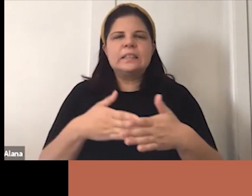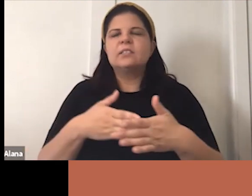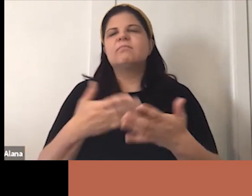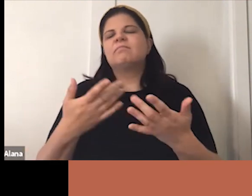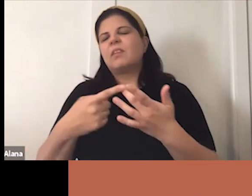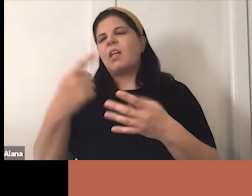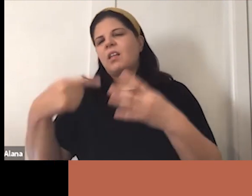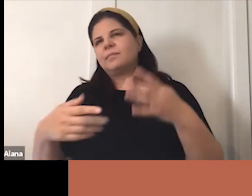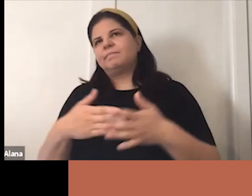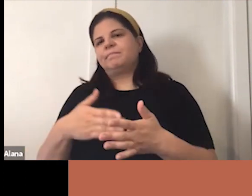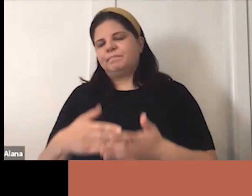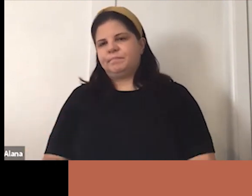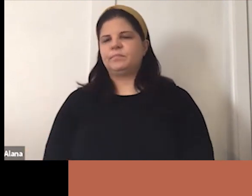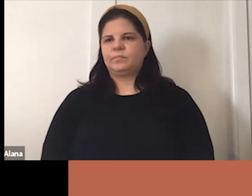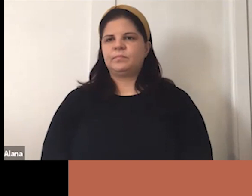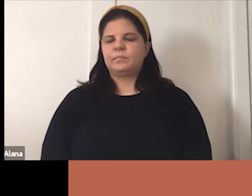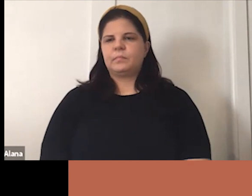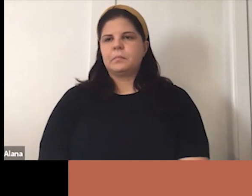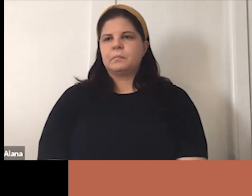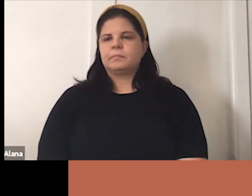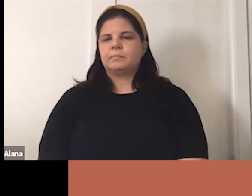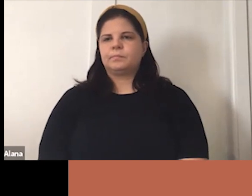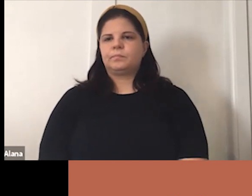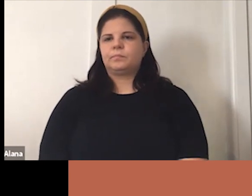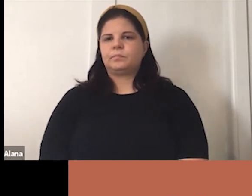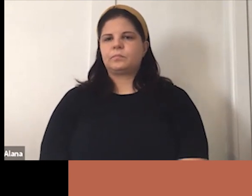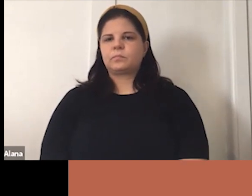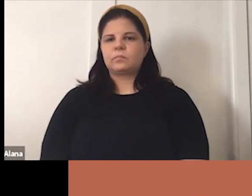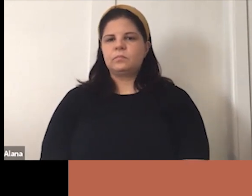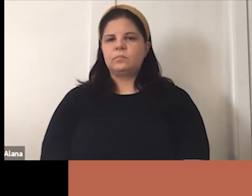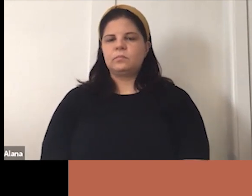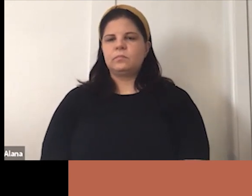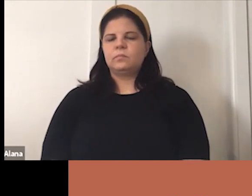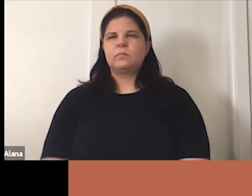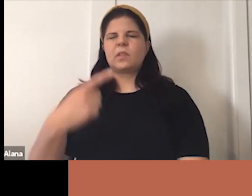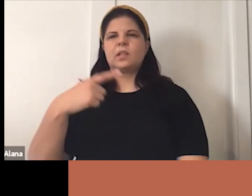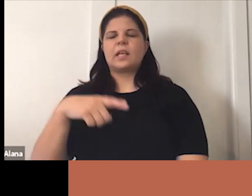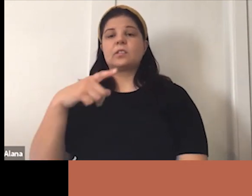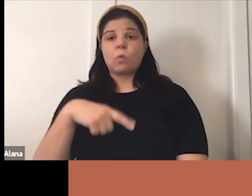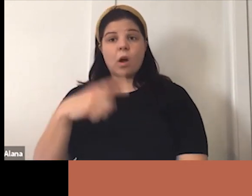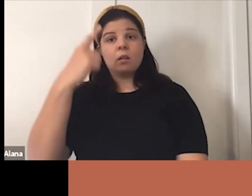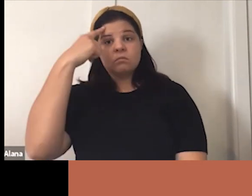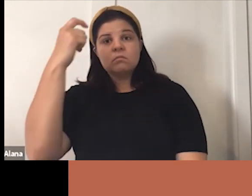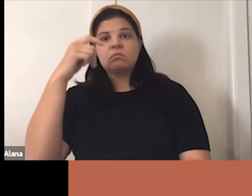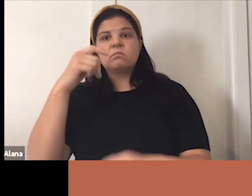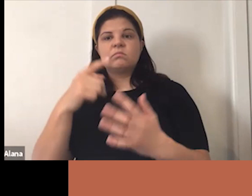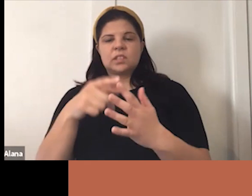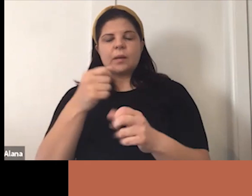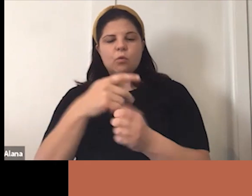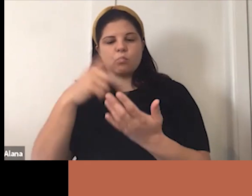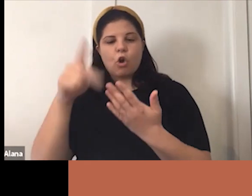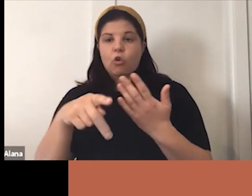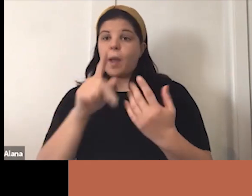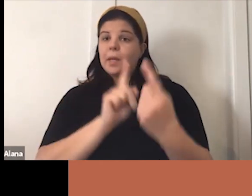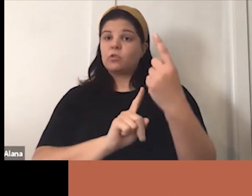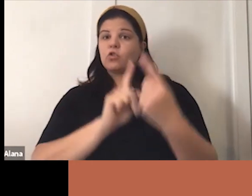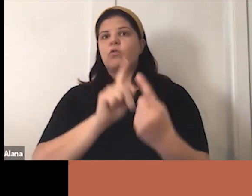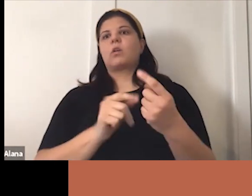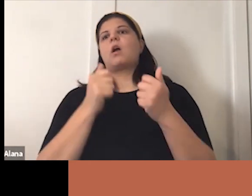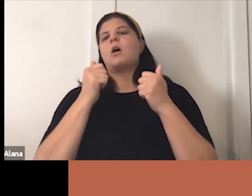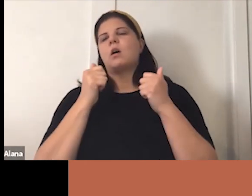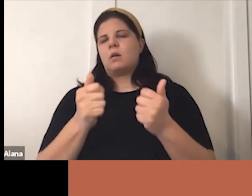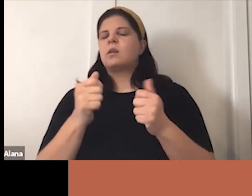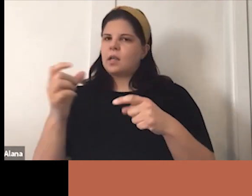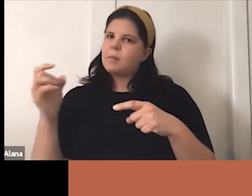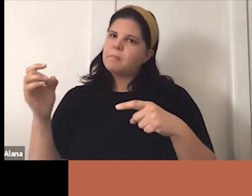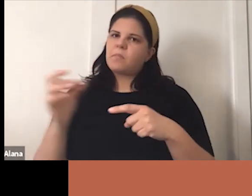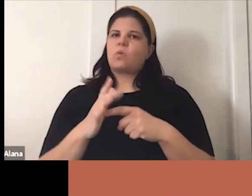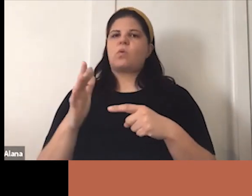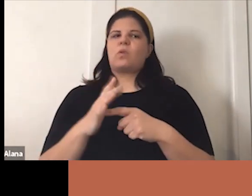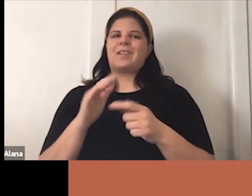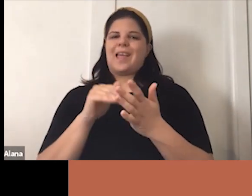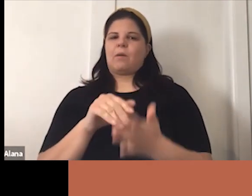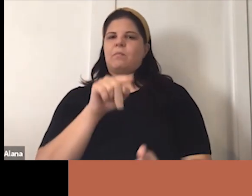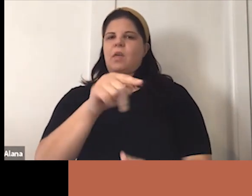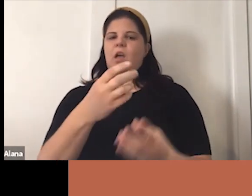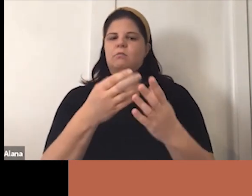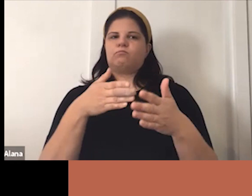And that is why initiatives such as the mentoring program is so important, because it's addressing